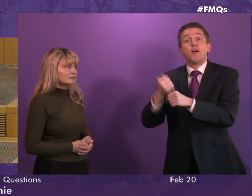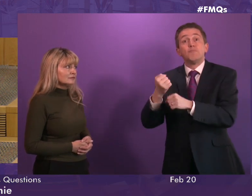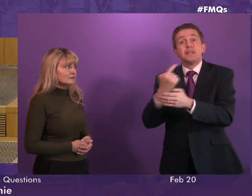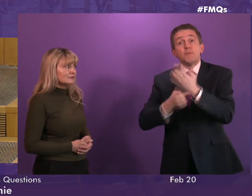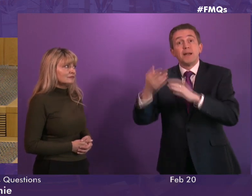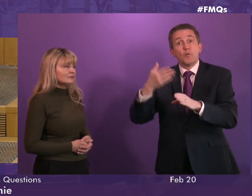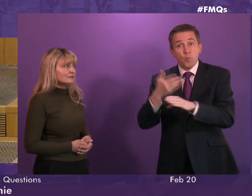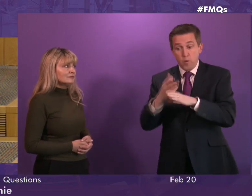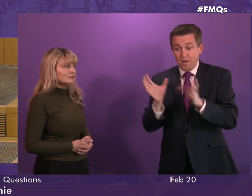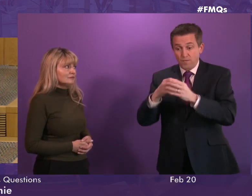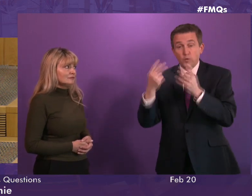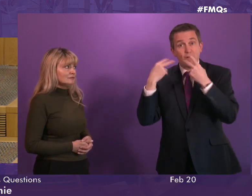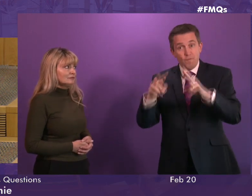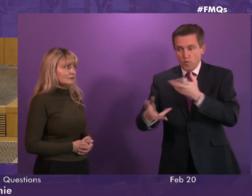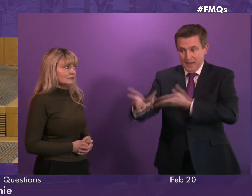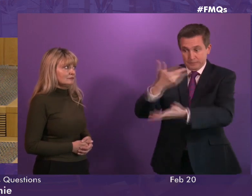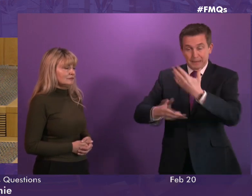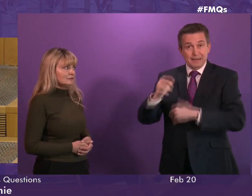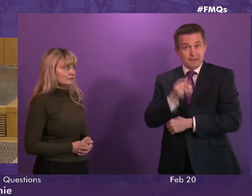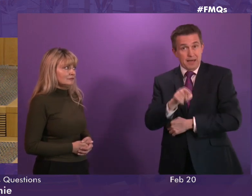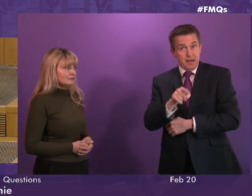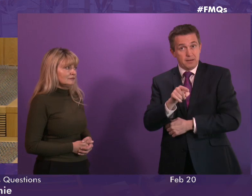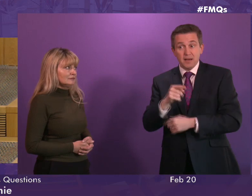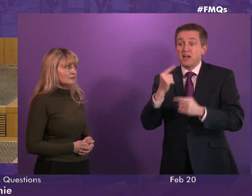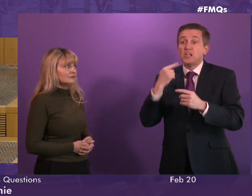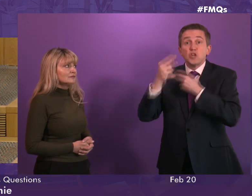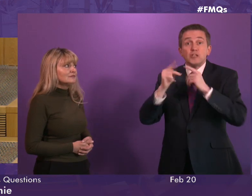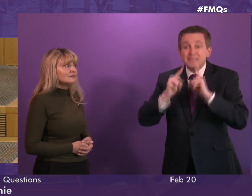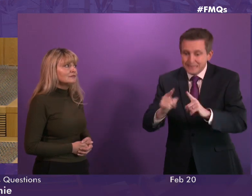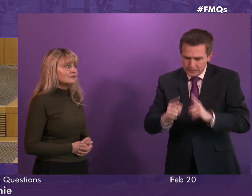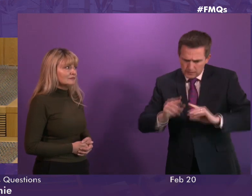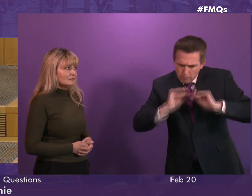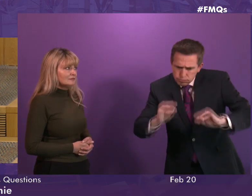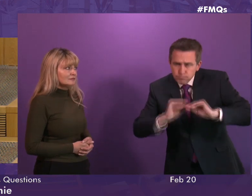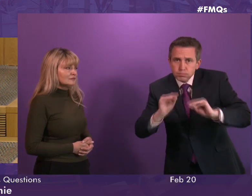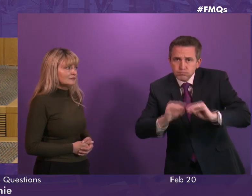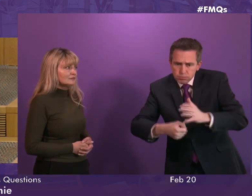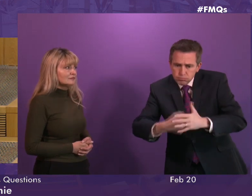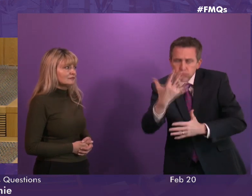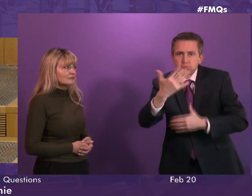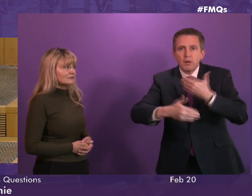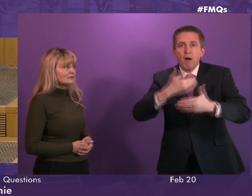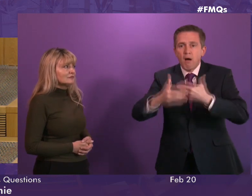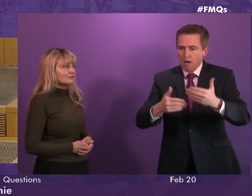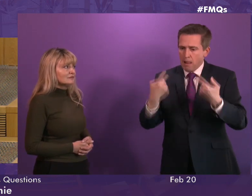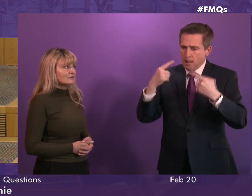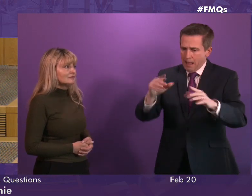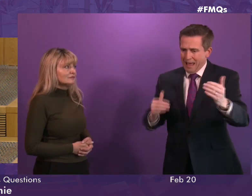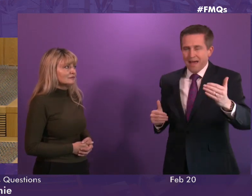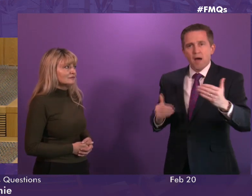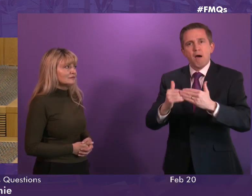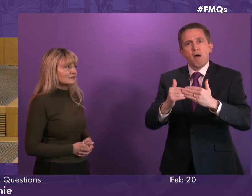told us that. They help give children the best start in life and close the yawning inequality gap.